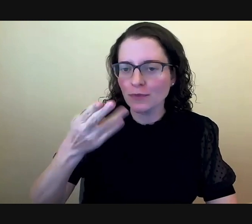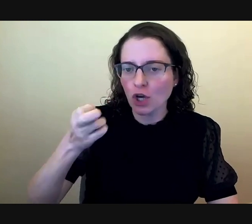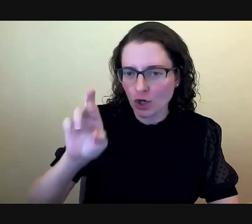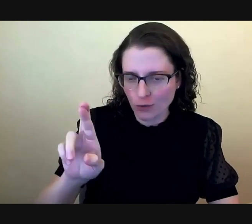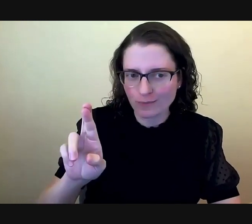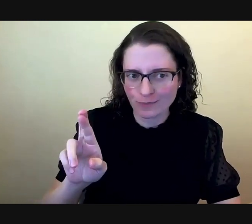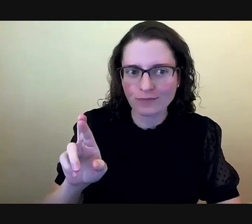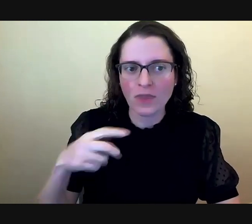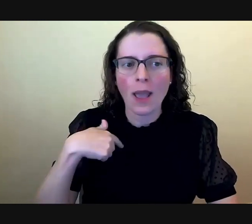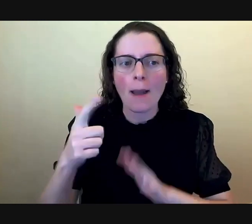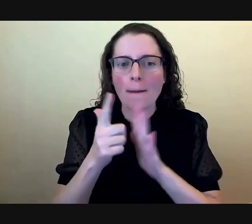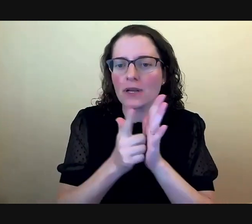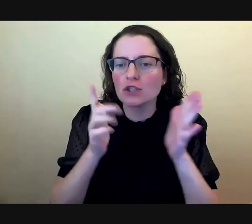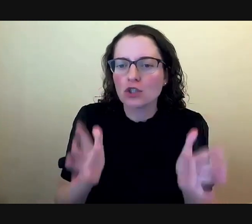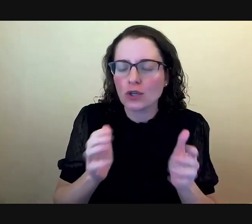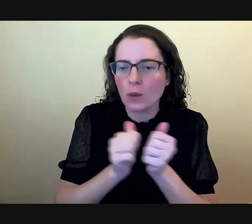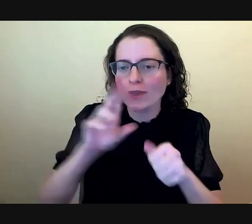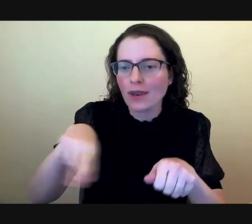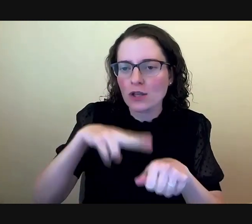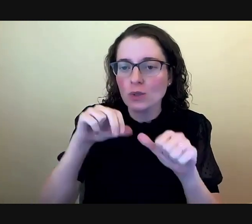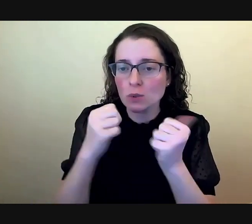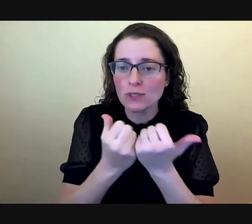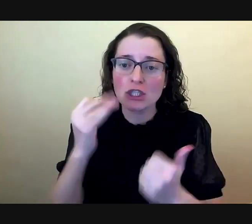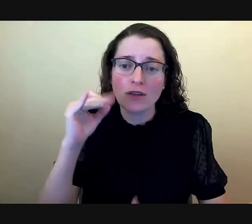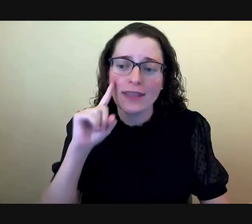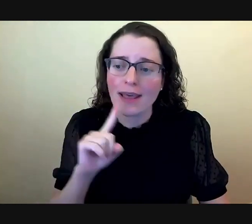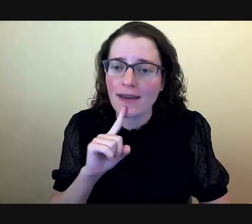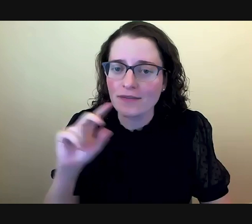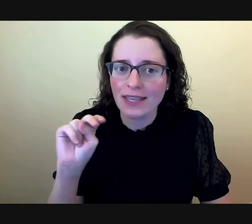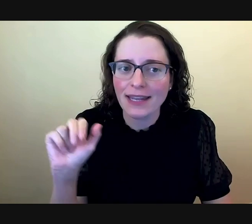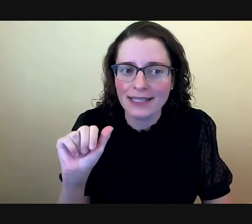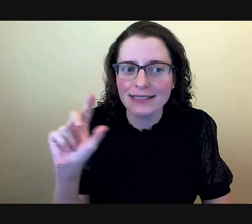My pronouns are she/her. I am an attorney with the National Association